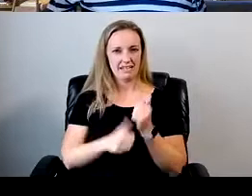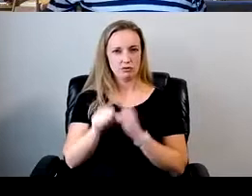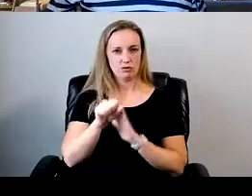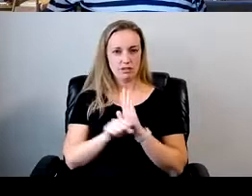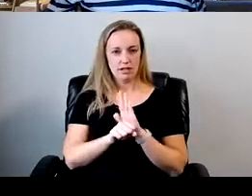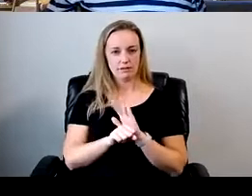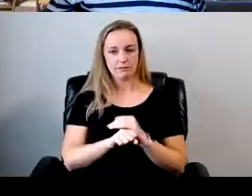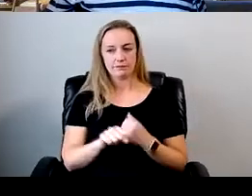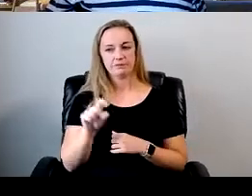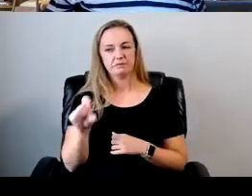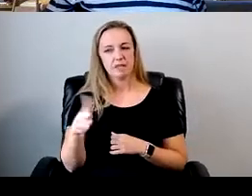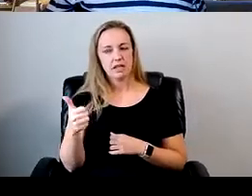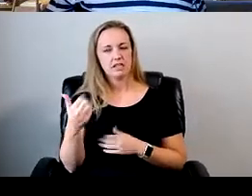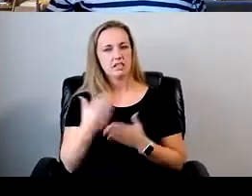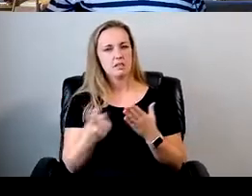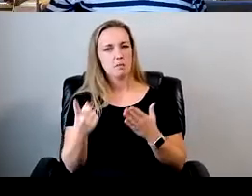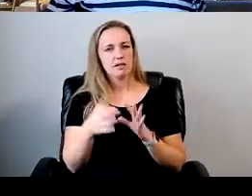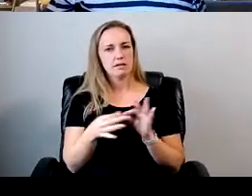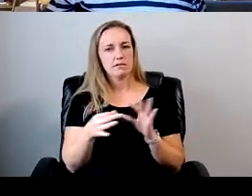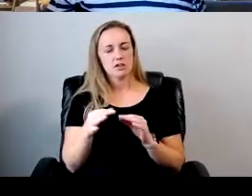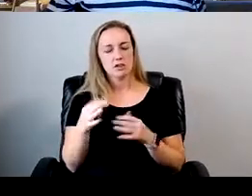which is another great resource for people who are non-verbal.